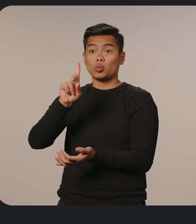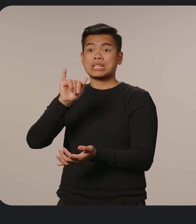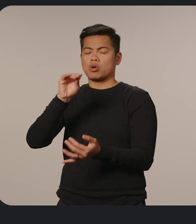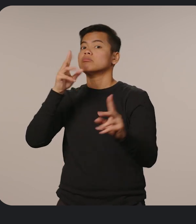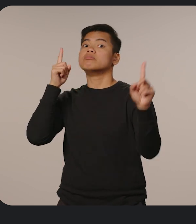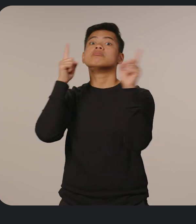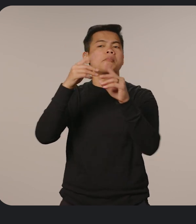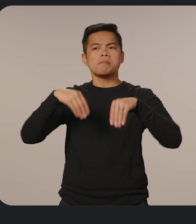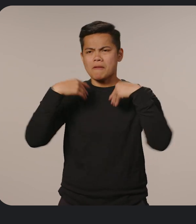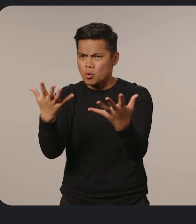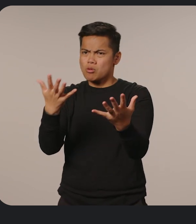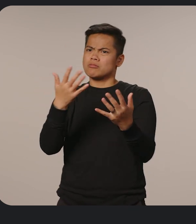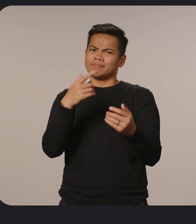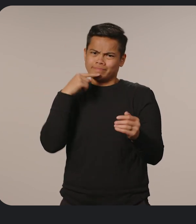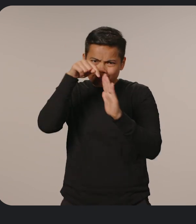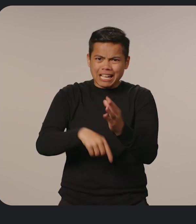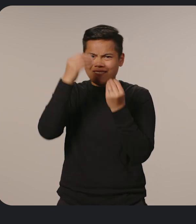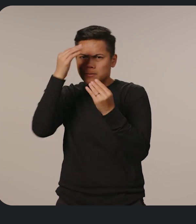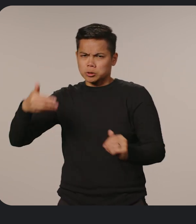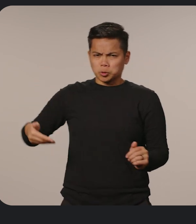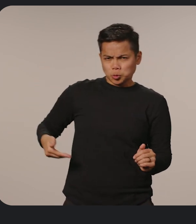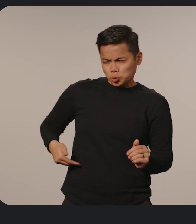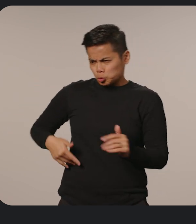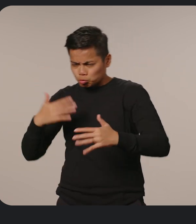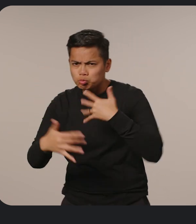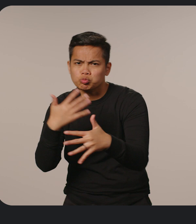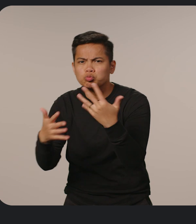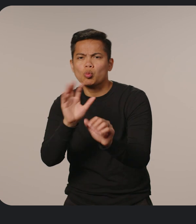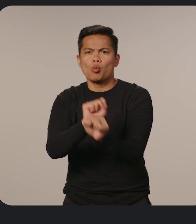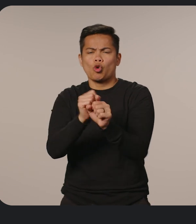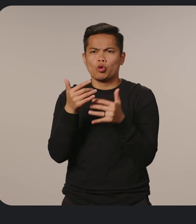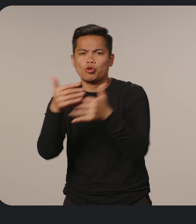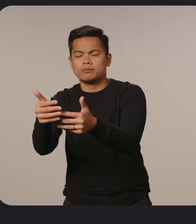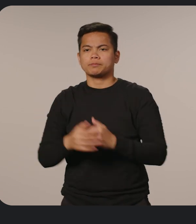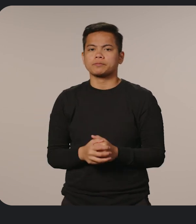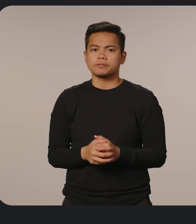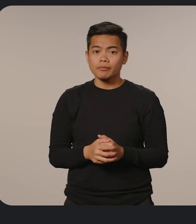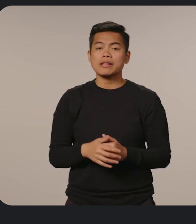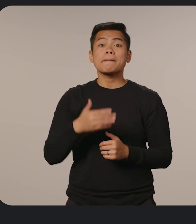provide actionable information at intuitive places in your development